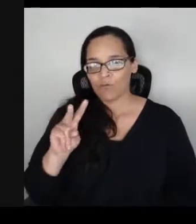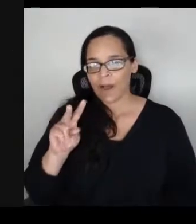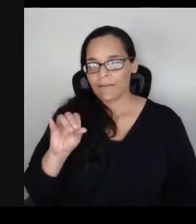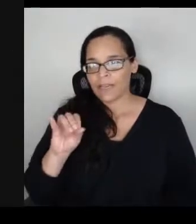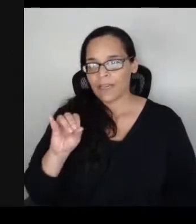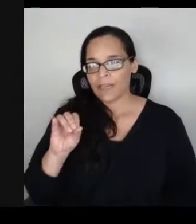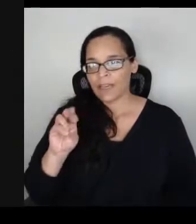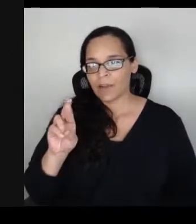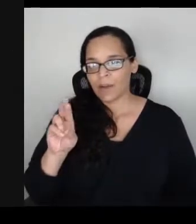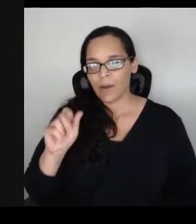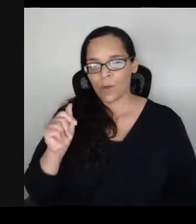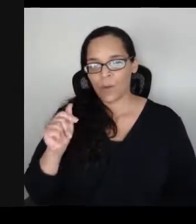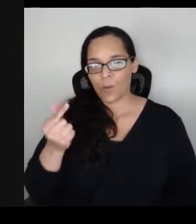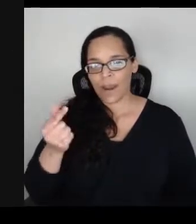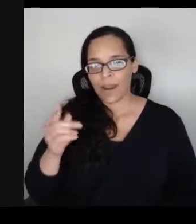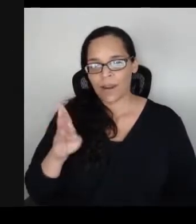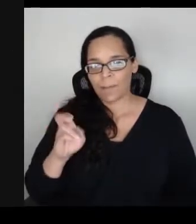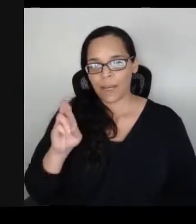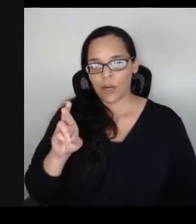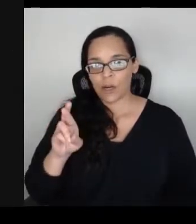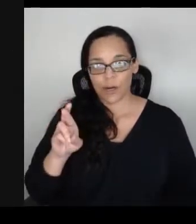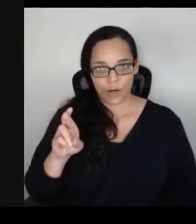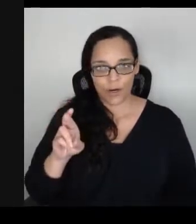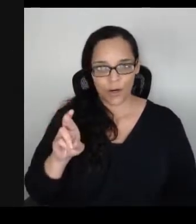Ravi, hey and I want to ask you all to unmute